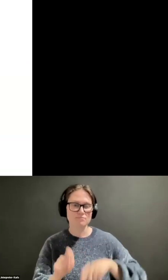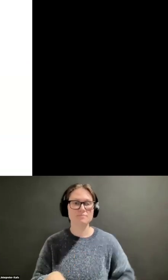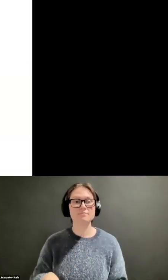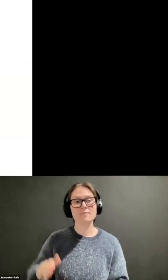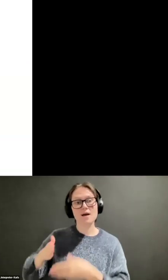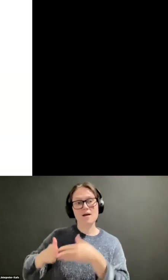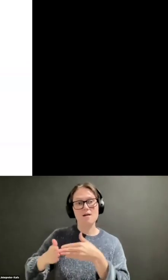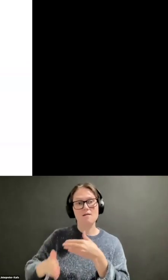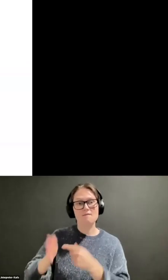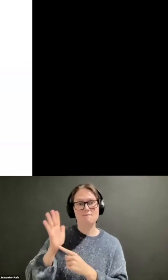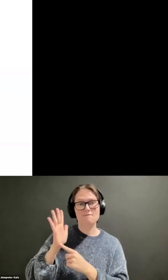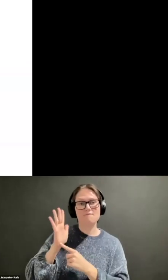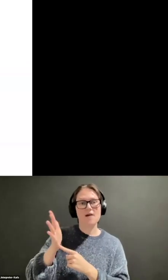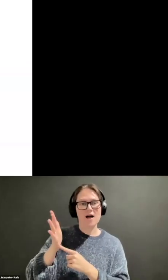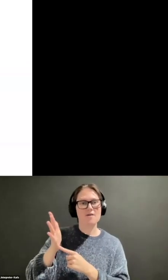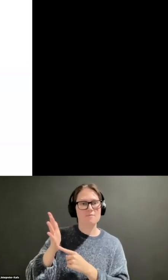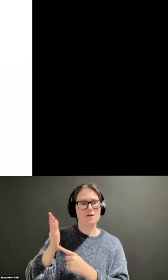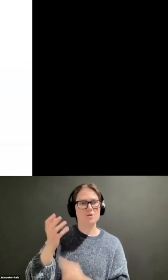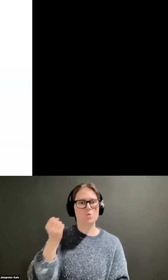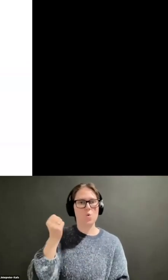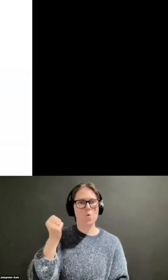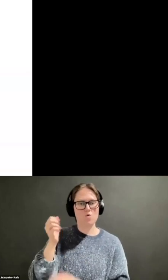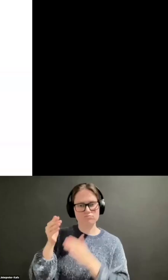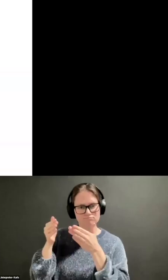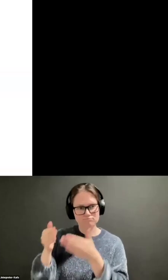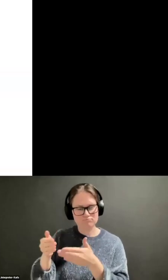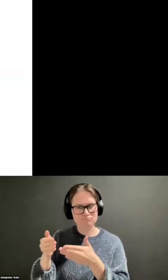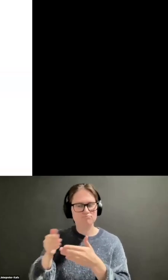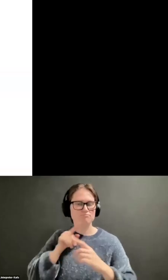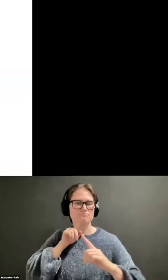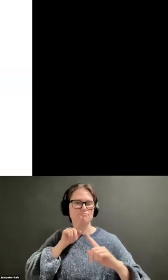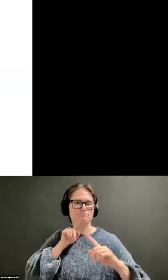at the end of this webinar to have our panelists answer